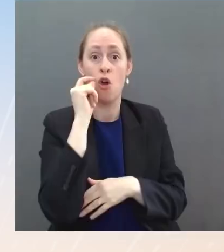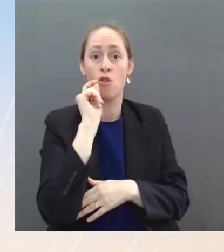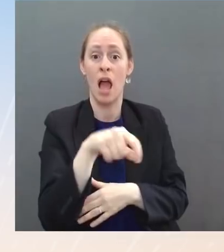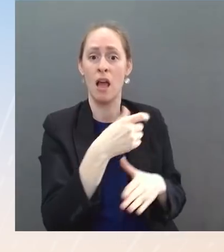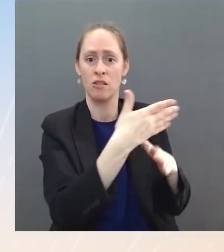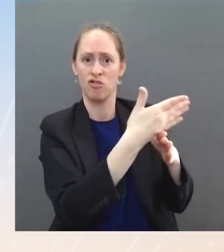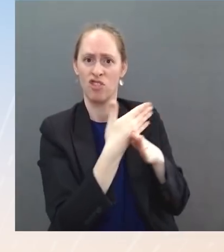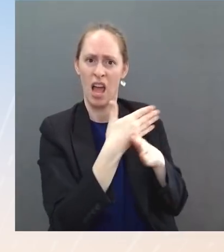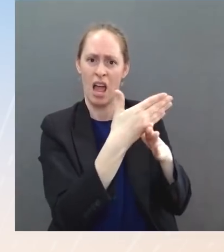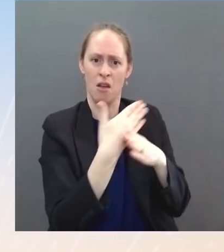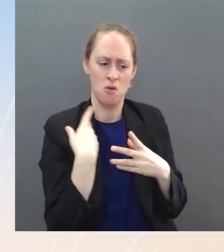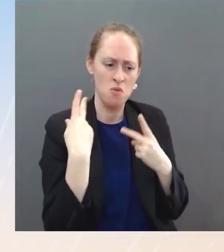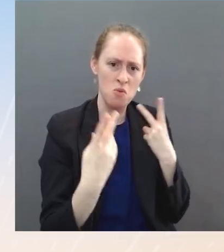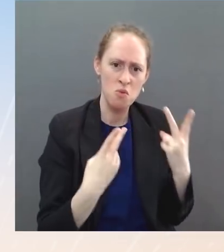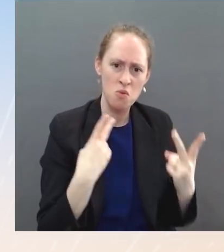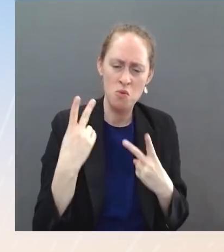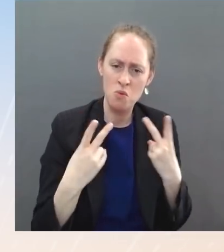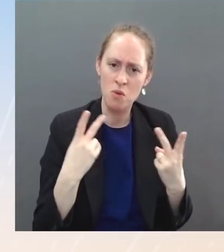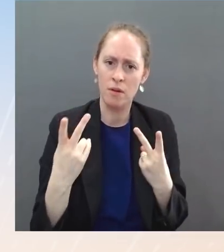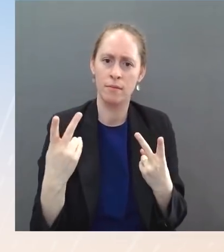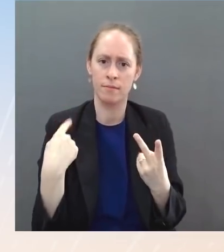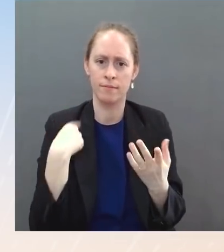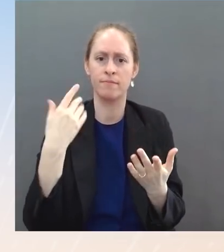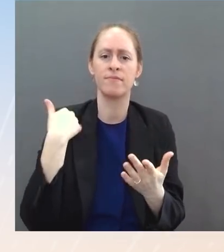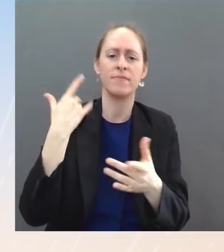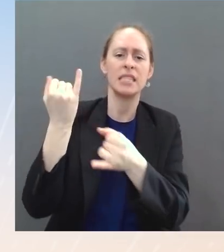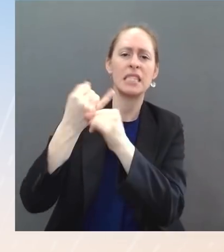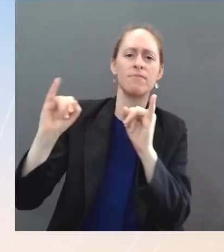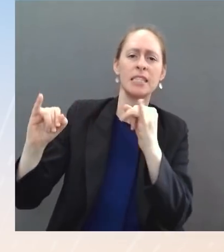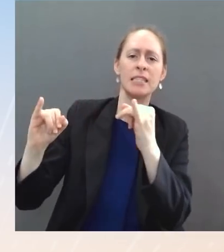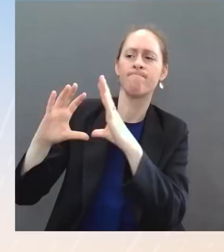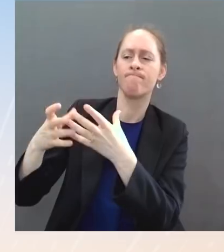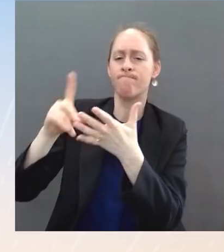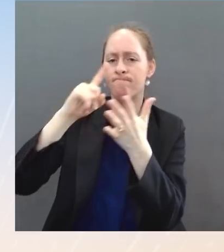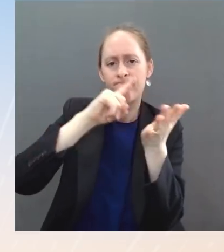independent fact finders as we go forward to get to a level of documentation